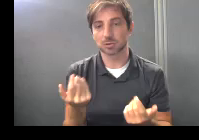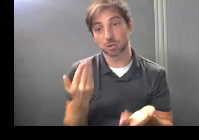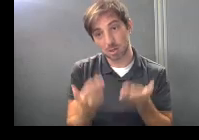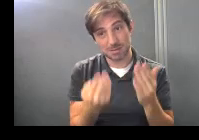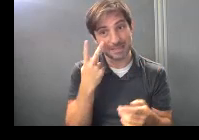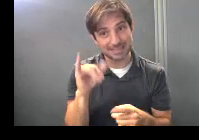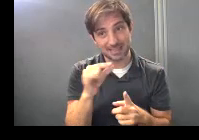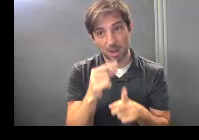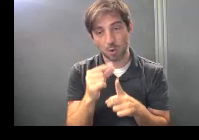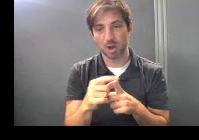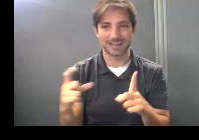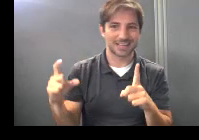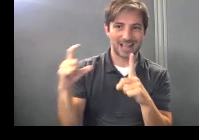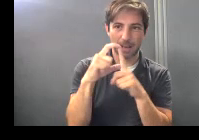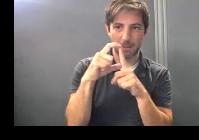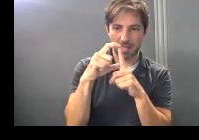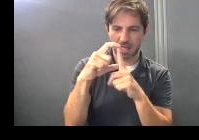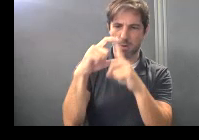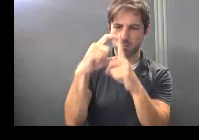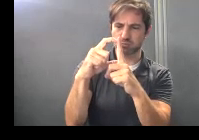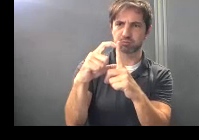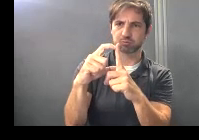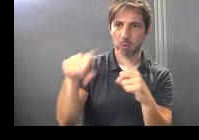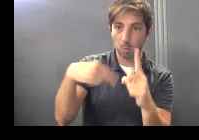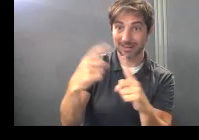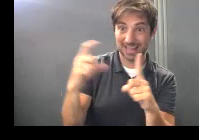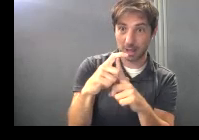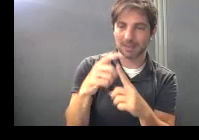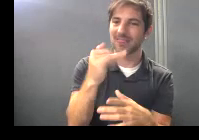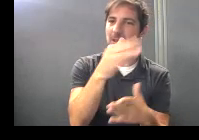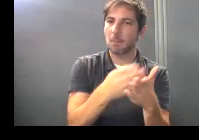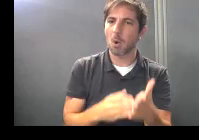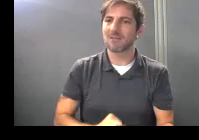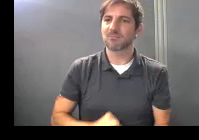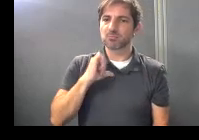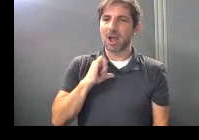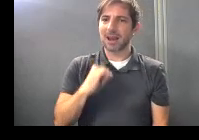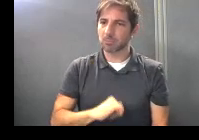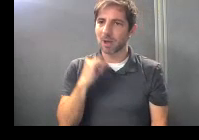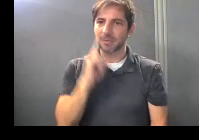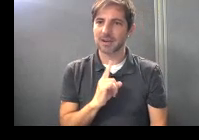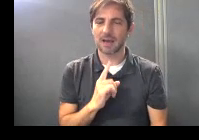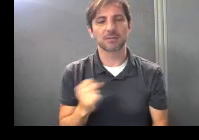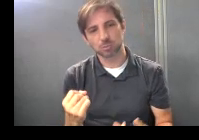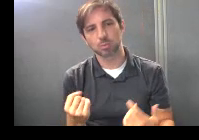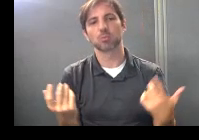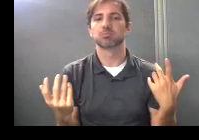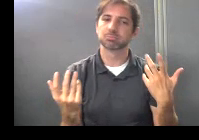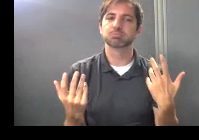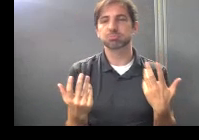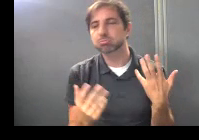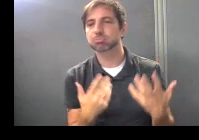IT'S A FORM OF PRIDE. OFTEN YOU WON'T SEE THIS IN DIVERSIVE LANGUAGE.